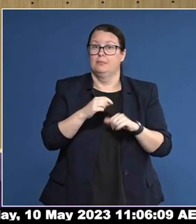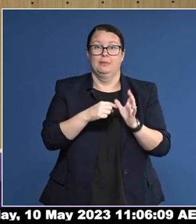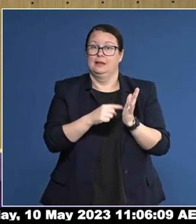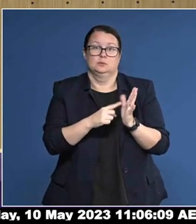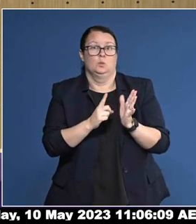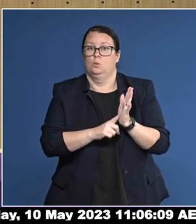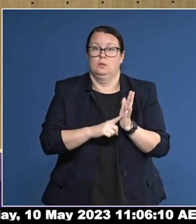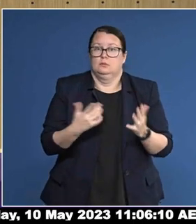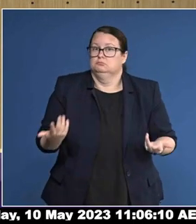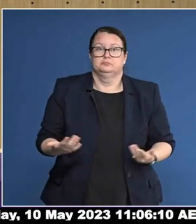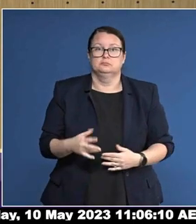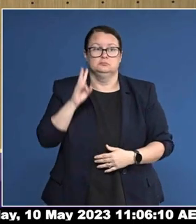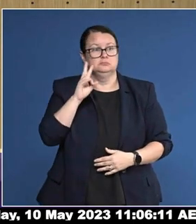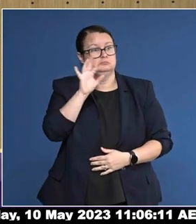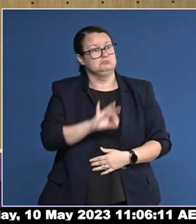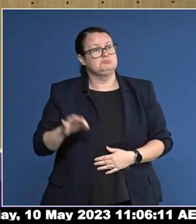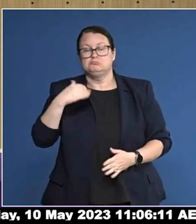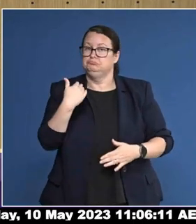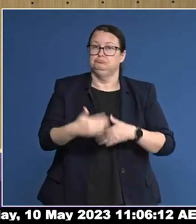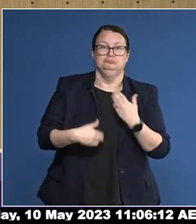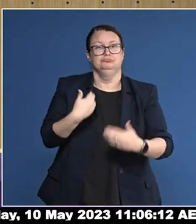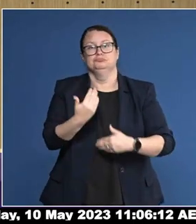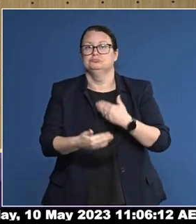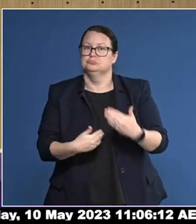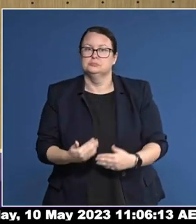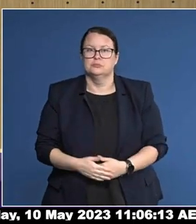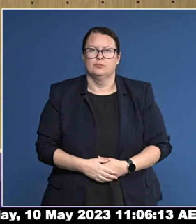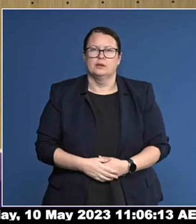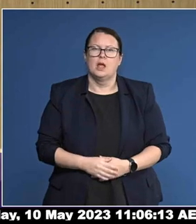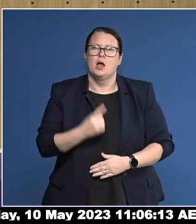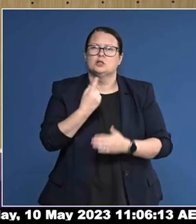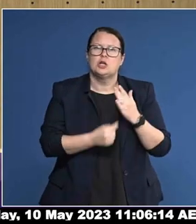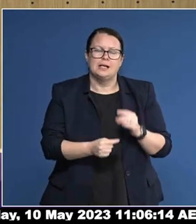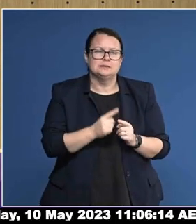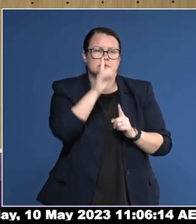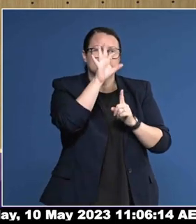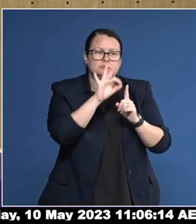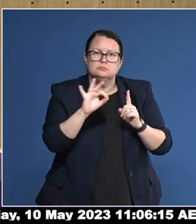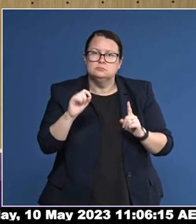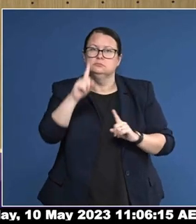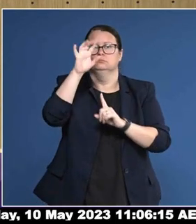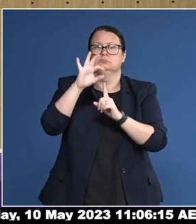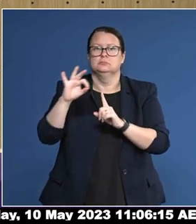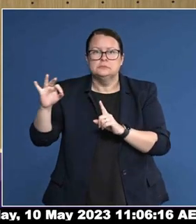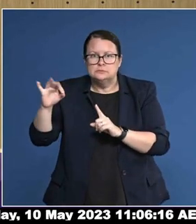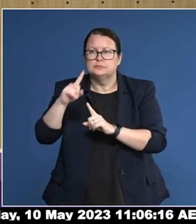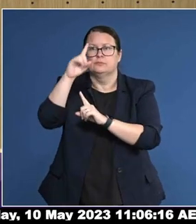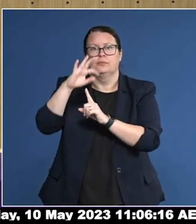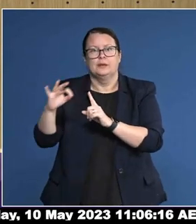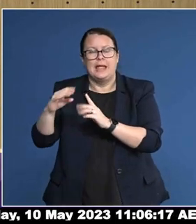So, it did seem that it was sporadic in nature, intensified at some points of time in